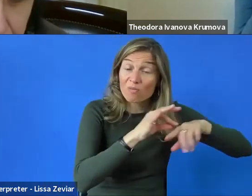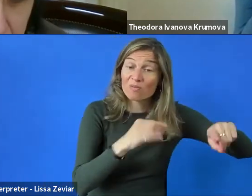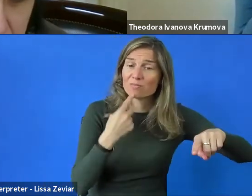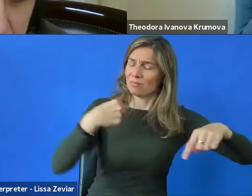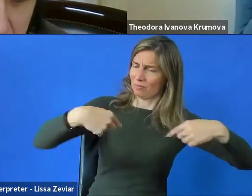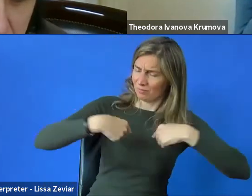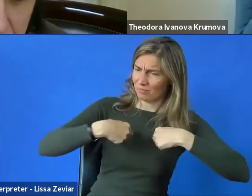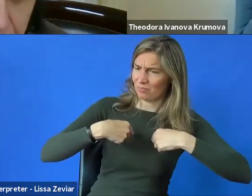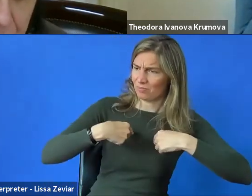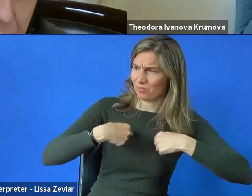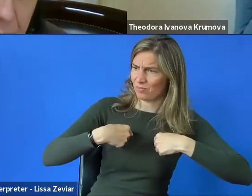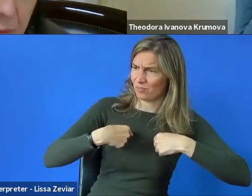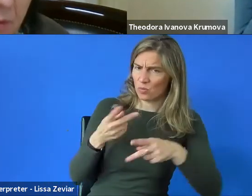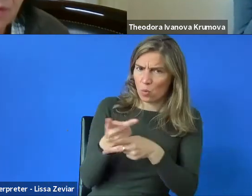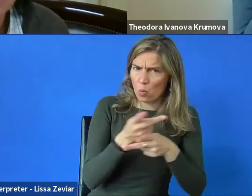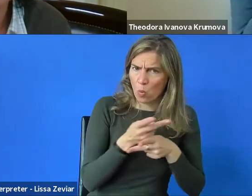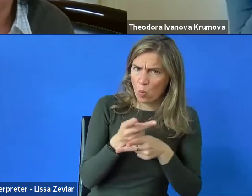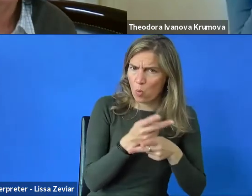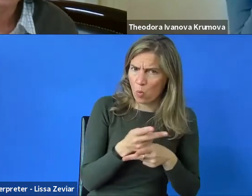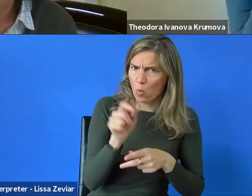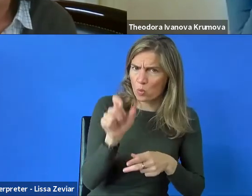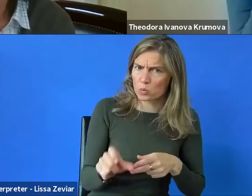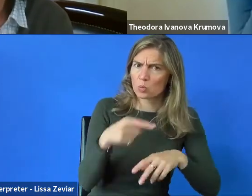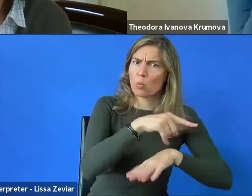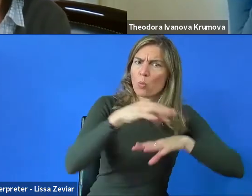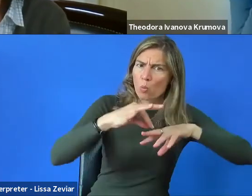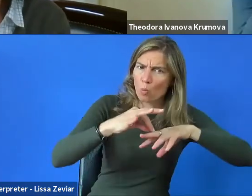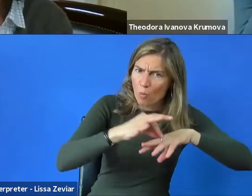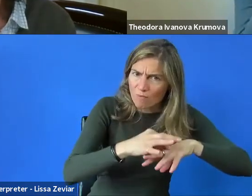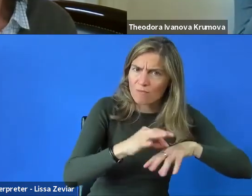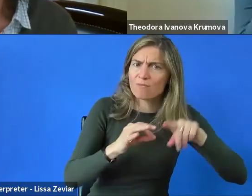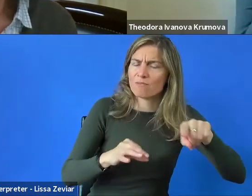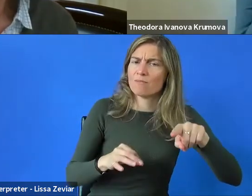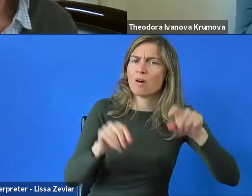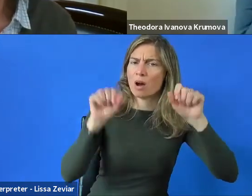and she is entitled to request or not request.